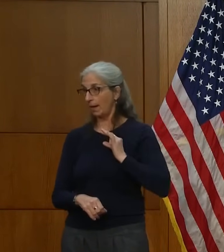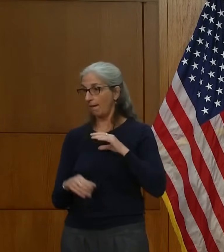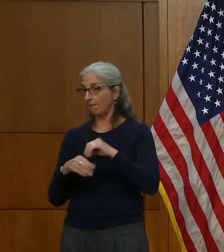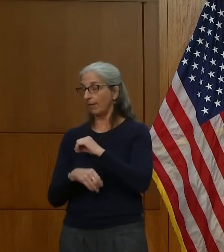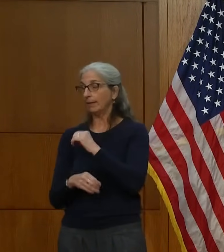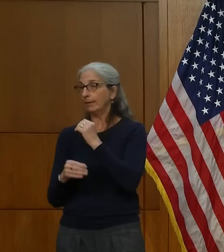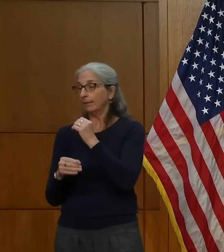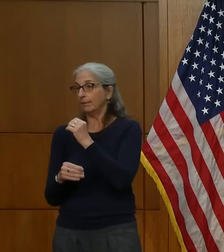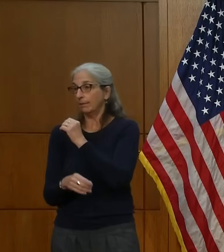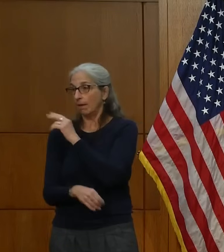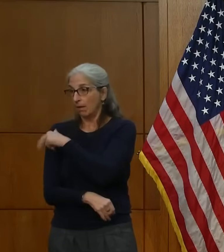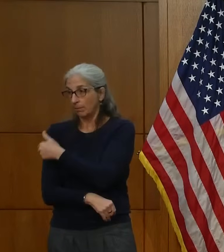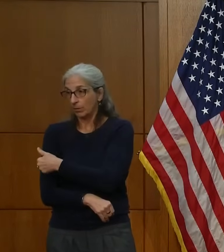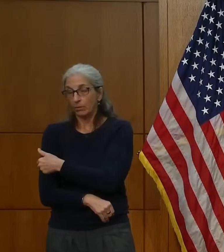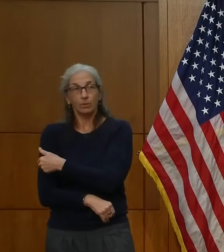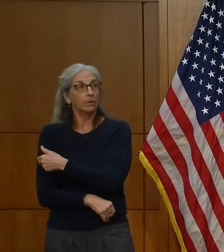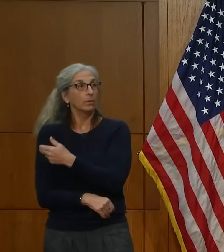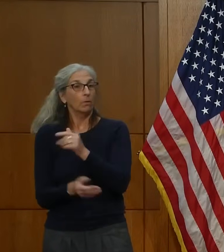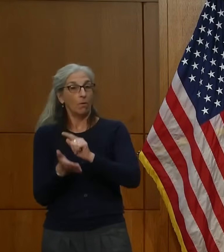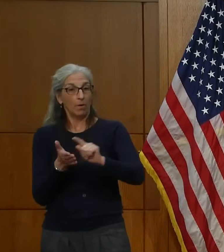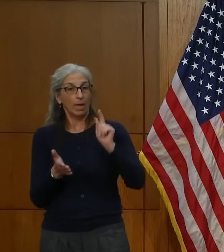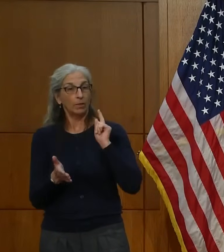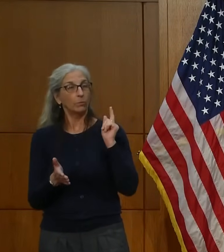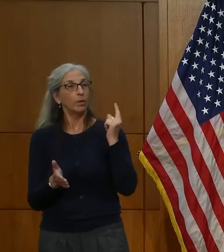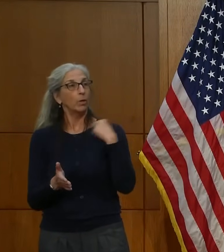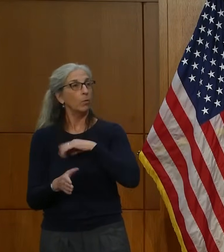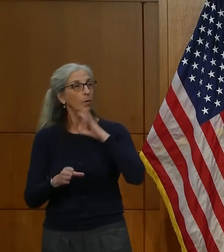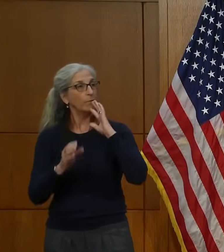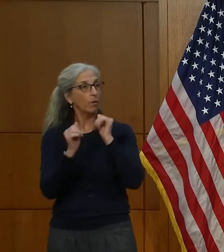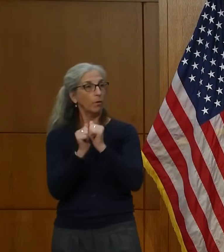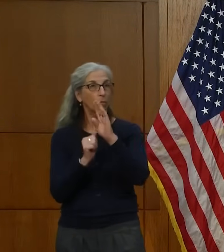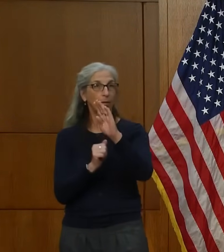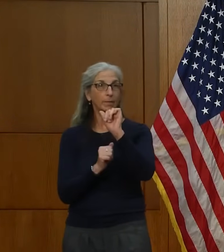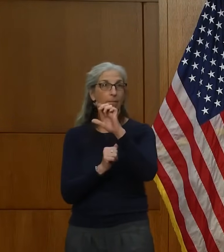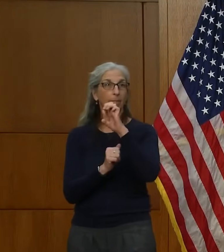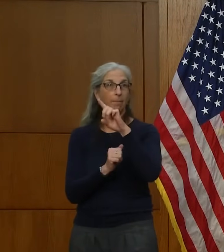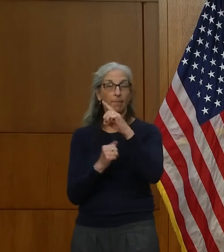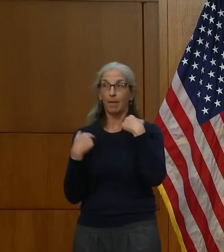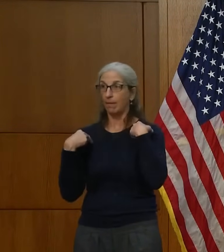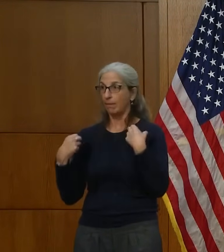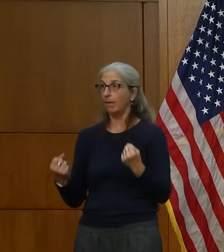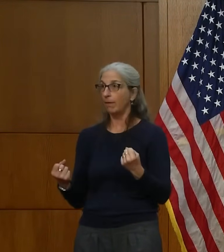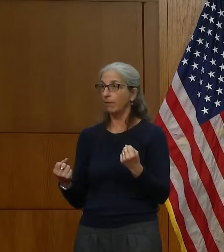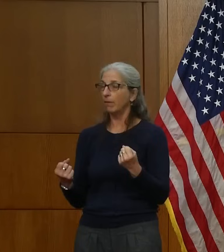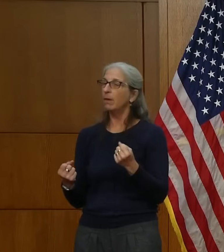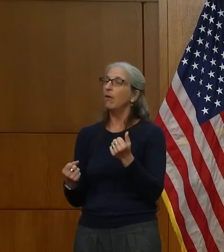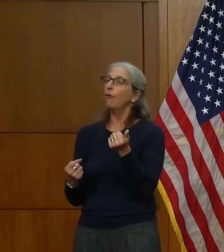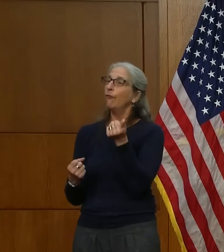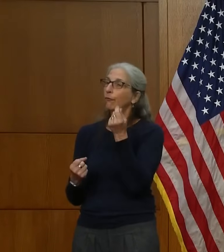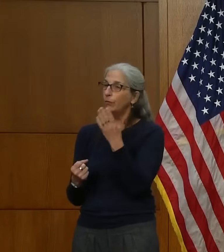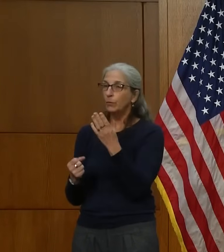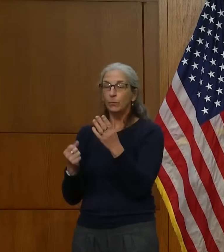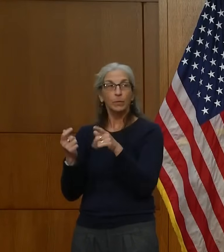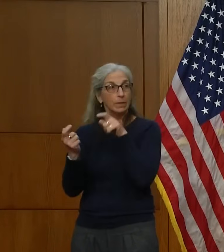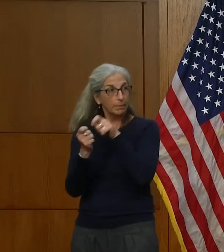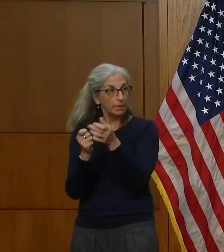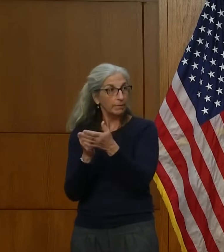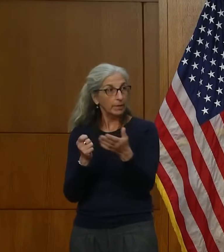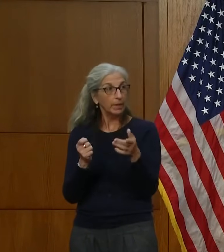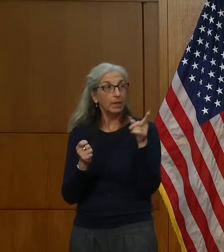WAS THE STATE DOING PRIMARILY FOR STAFF AND. AND WE TALKED TO